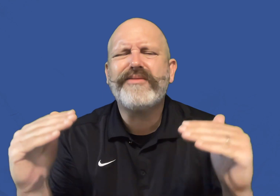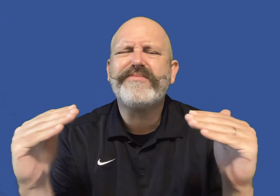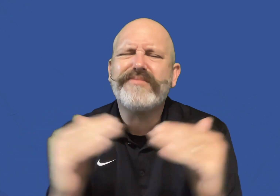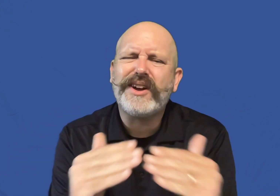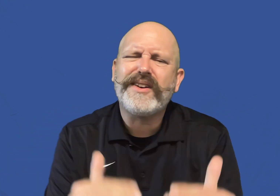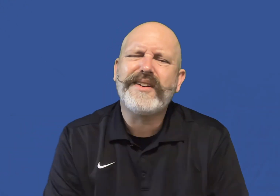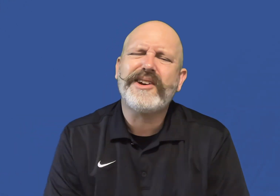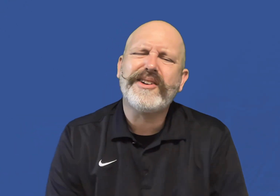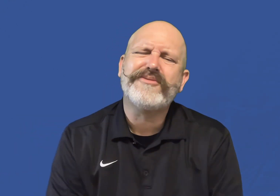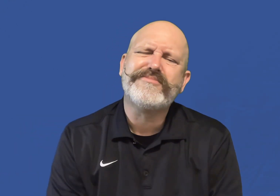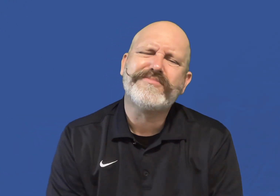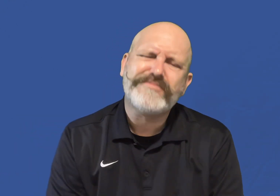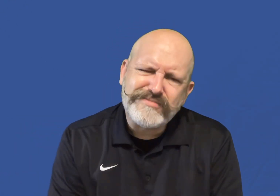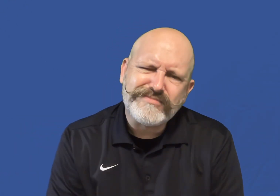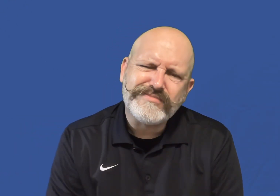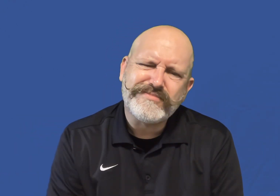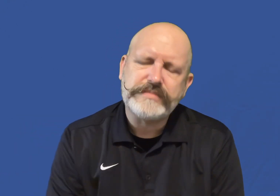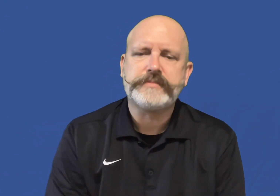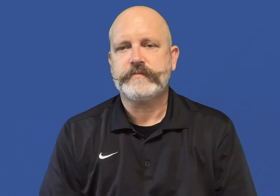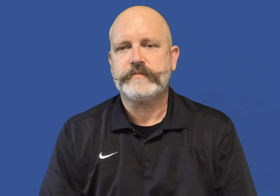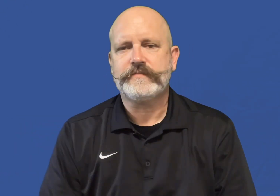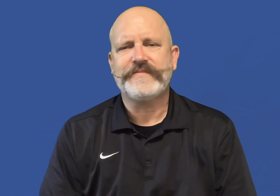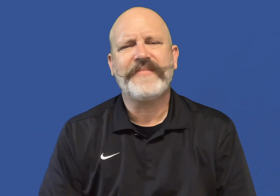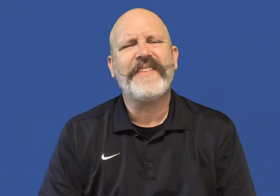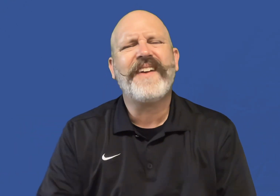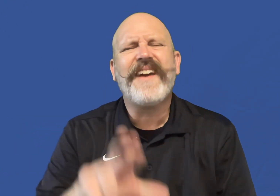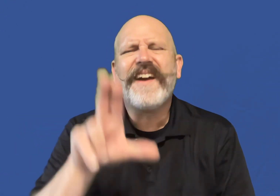palms pointing towards each other touching with the face.